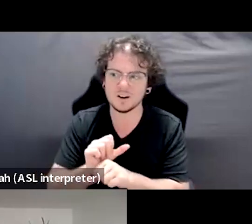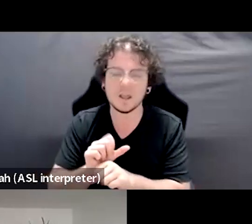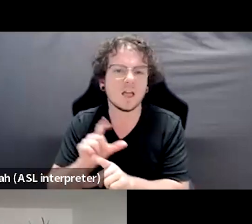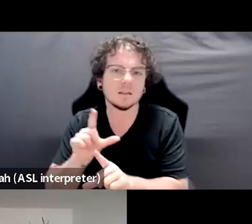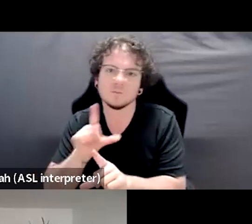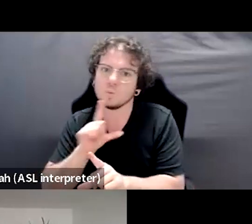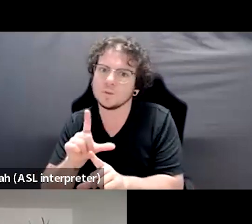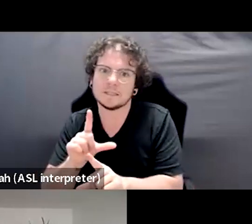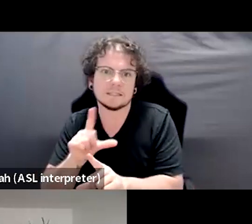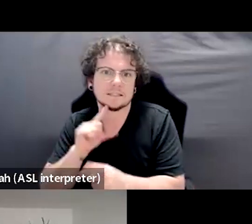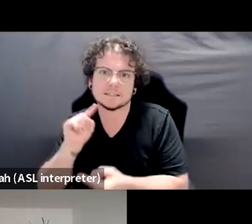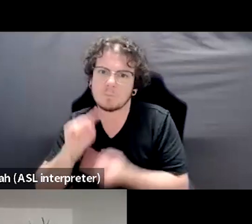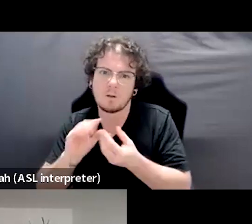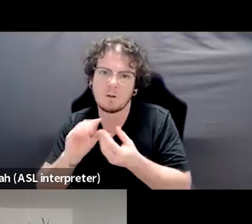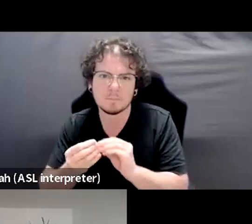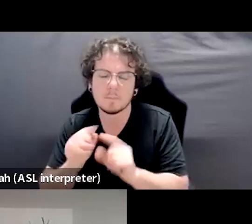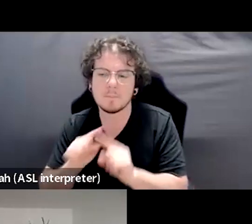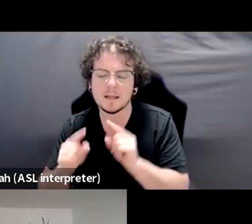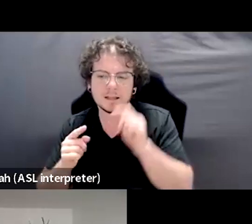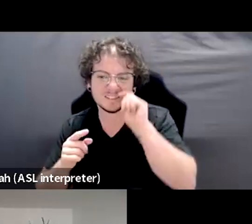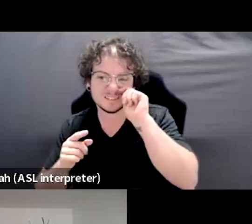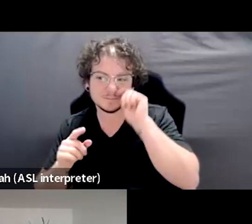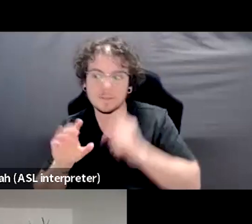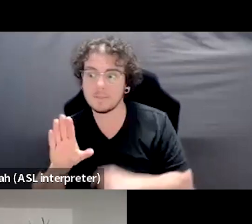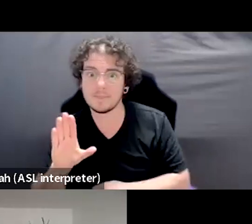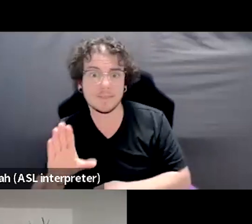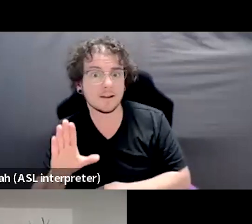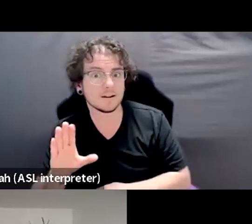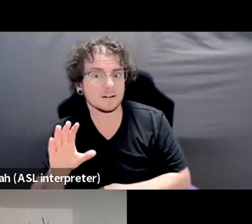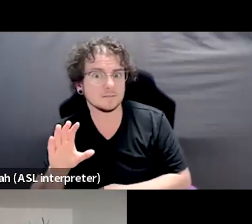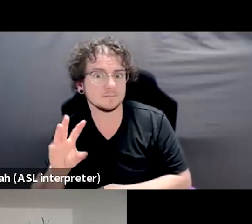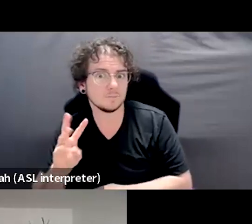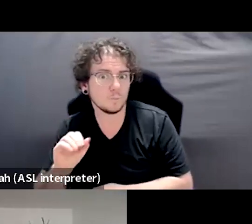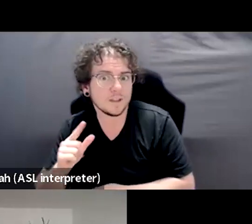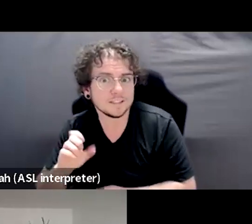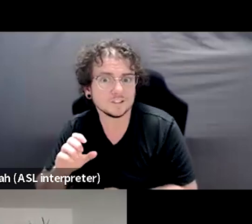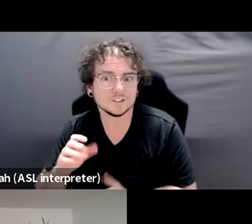respondents, their salaries might be or their wages might be a little bit higher because they're